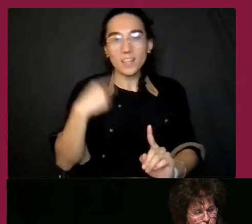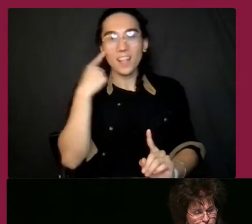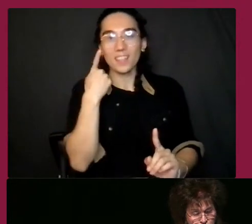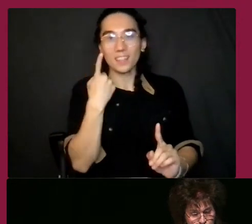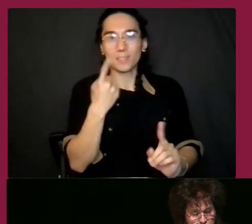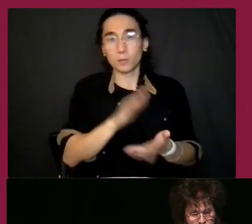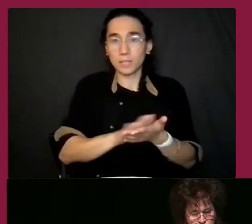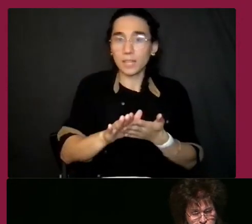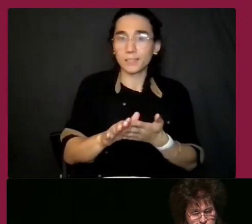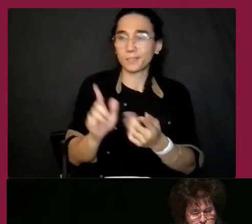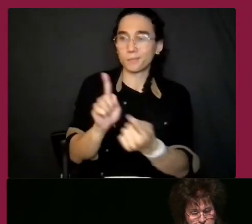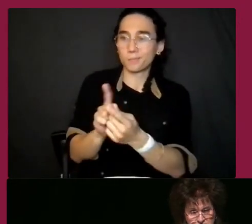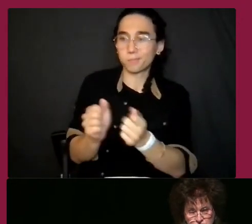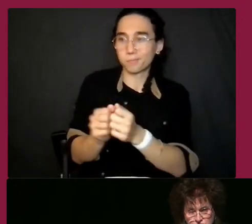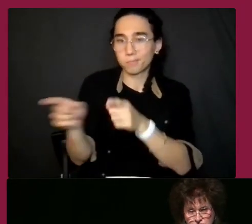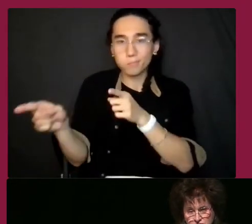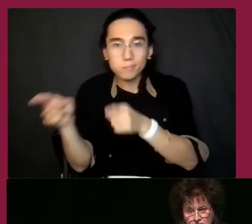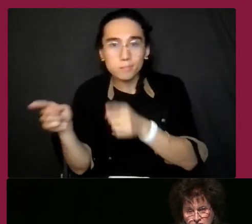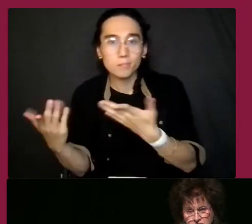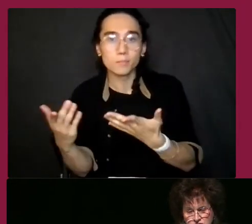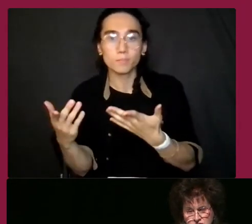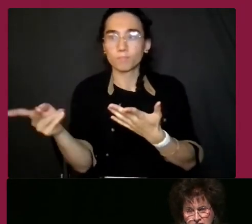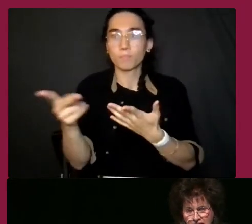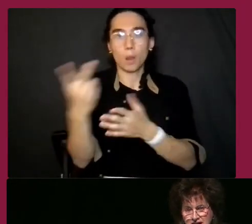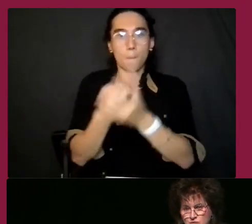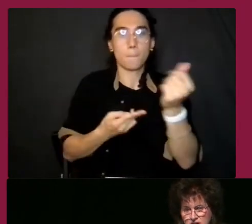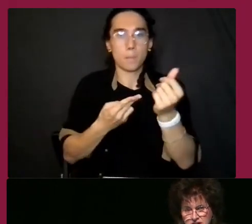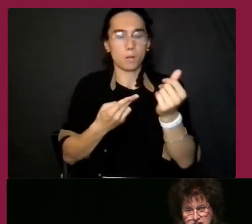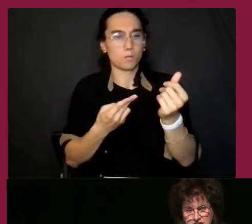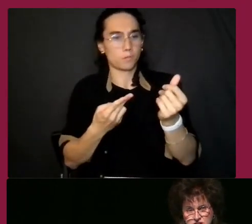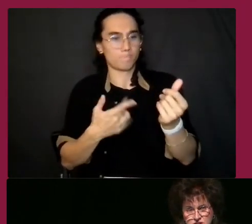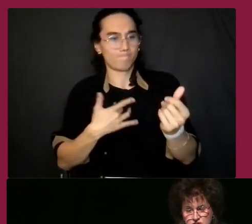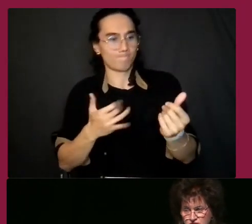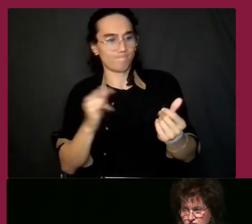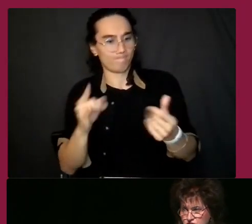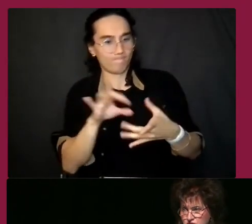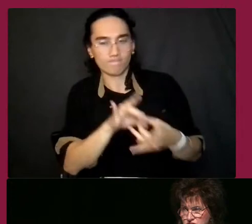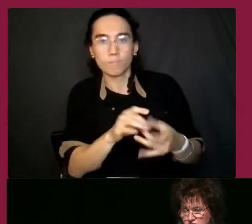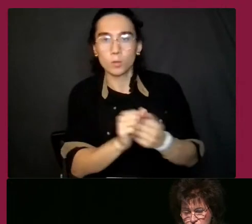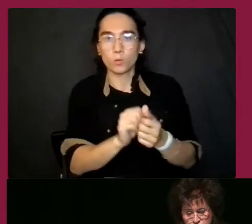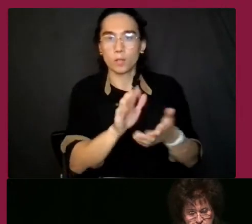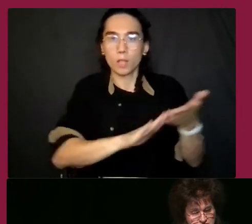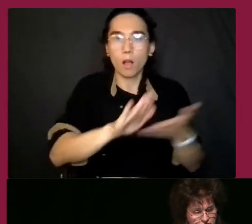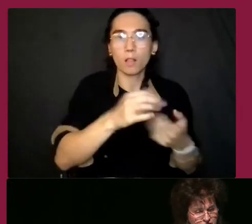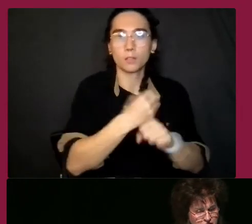They're both very interested in making sure that the college has what it needs to serve our students and to serve this area,